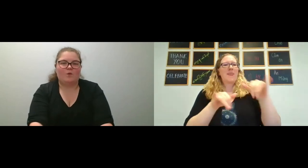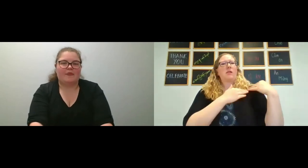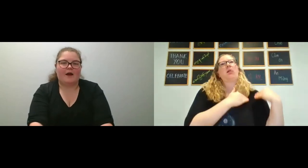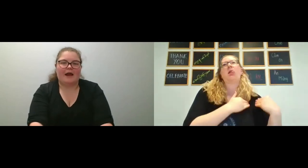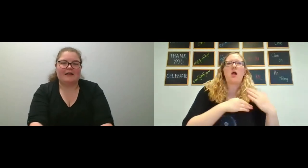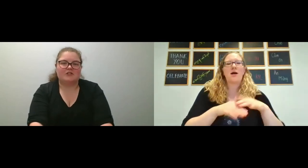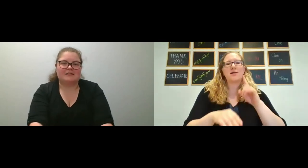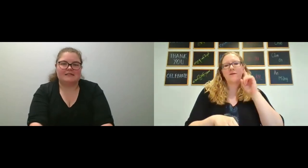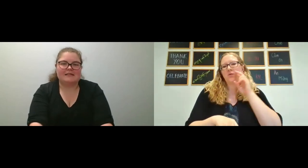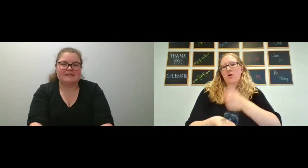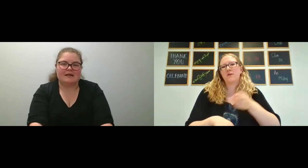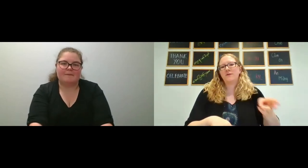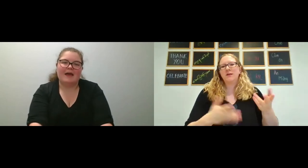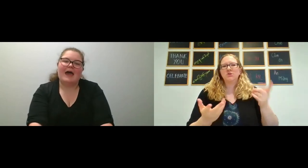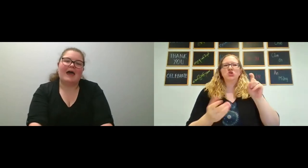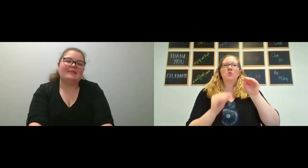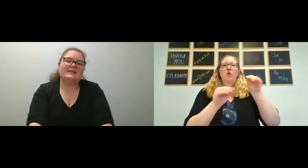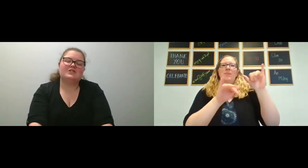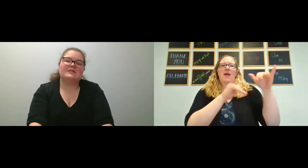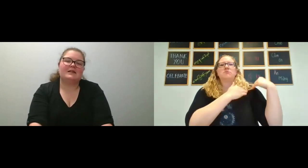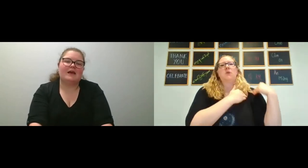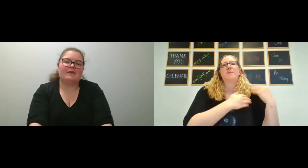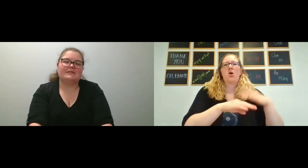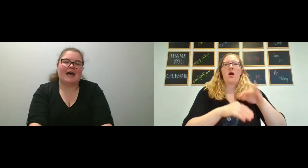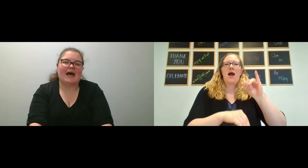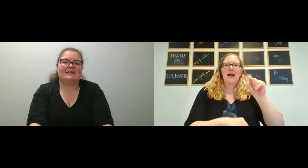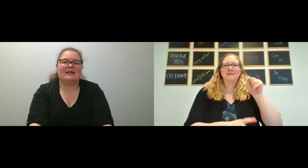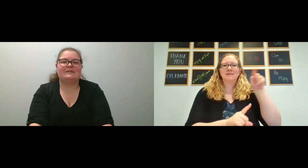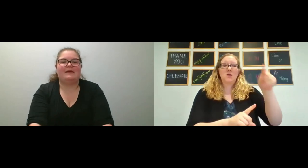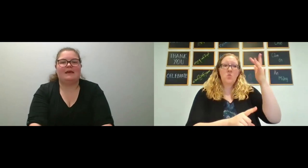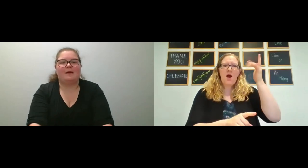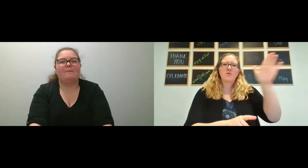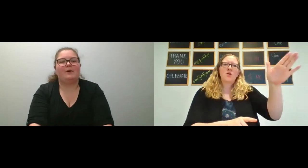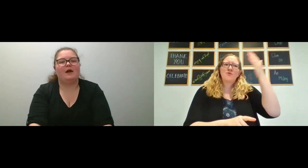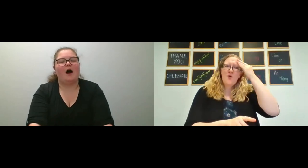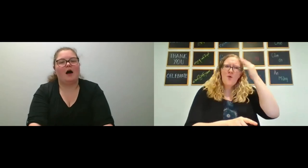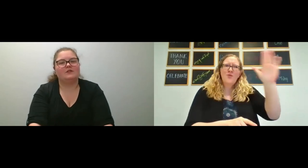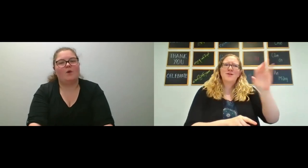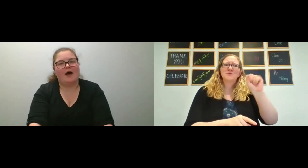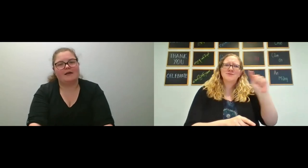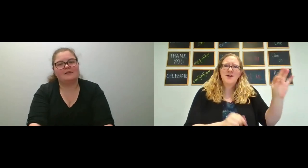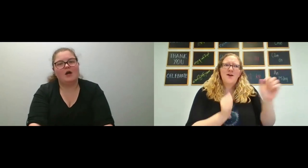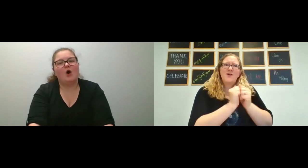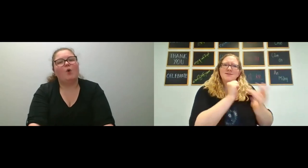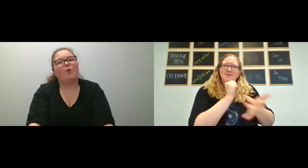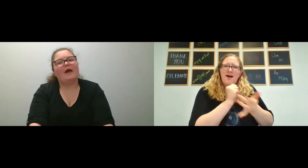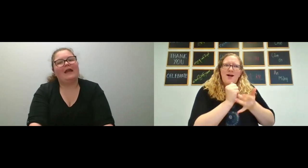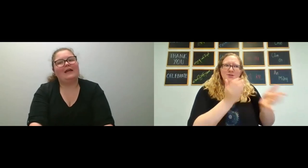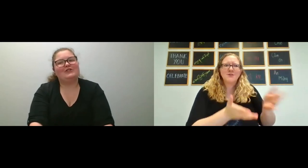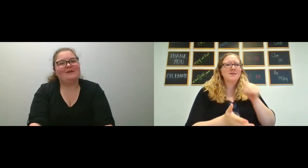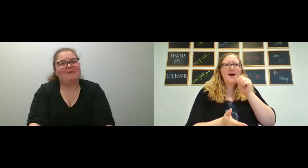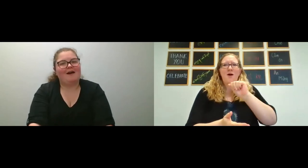with our agency system and that's just another task that's being put onto us when it should be